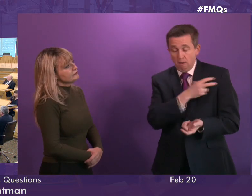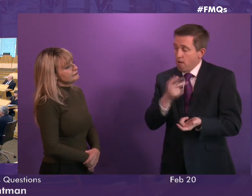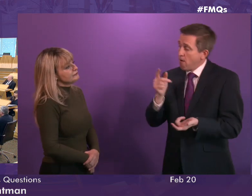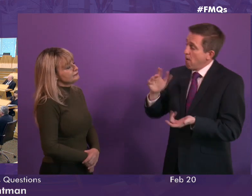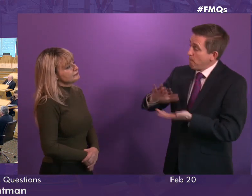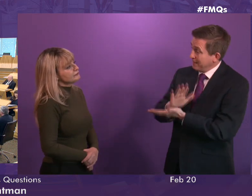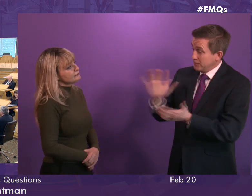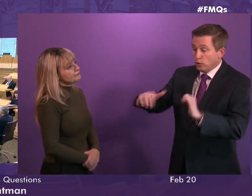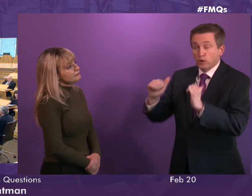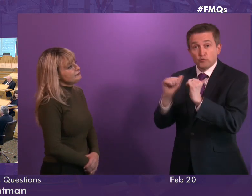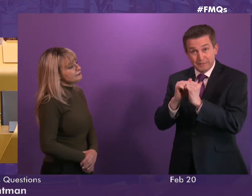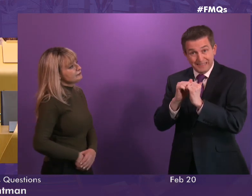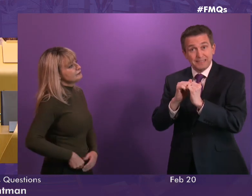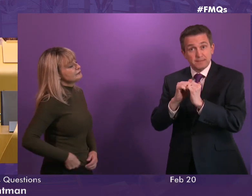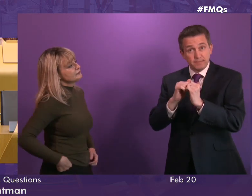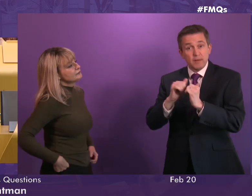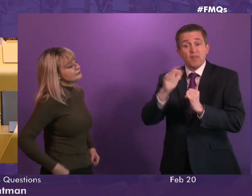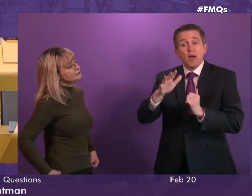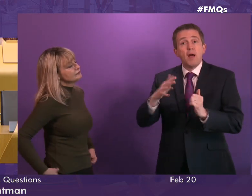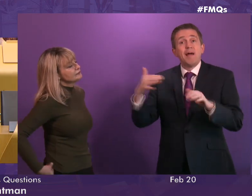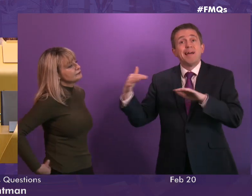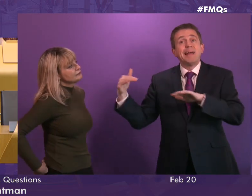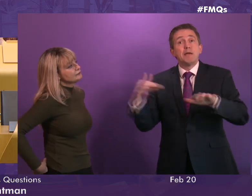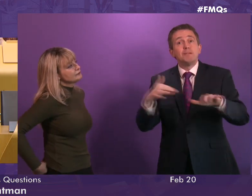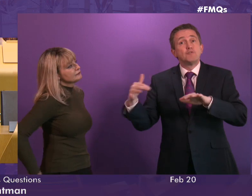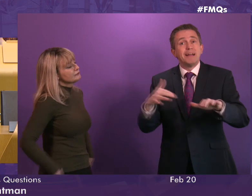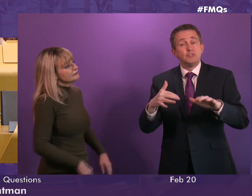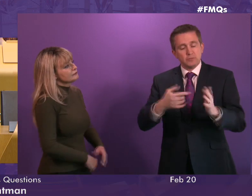that the language and the policy on immigration from the United Kingdom Government this week